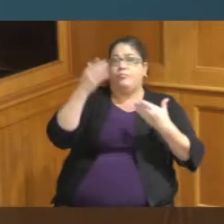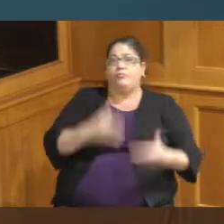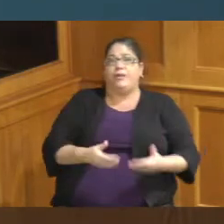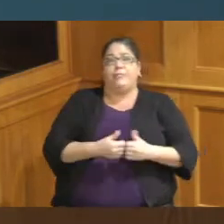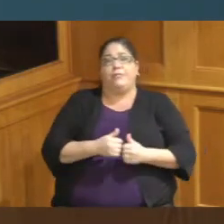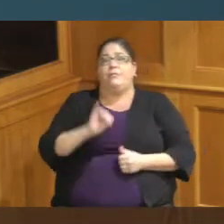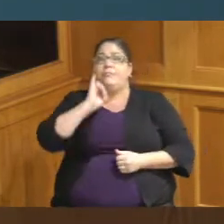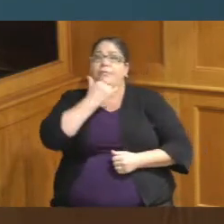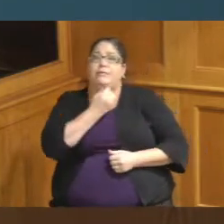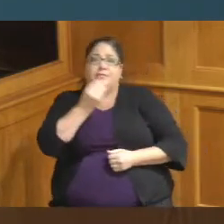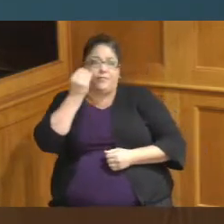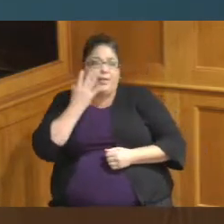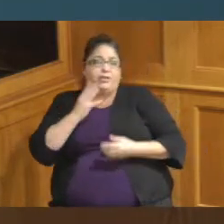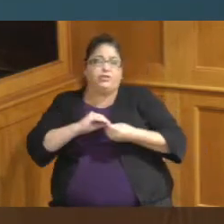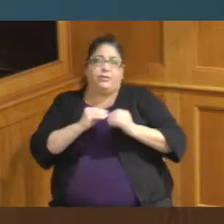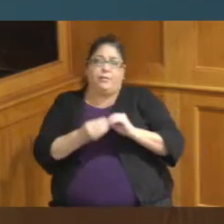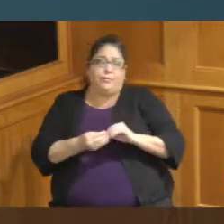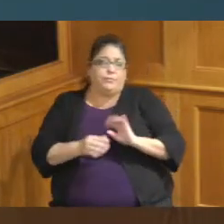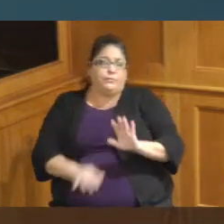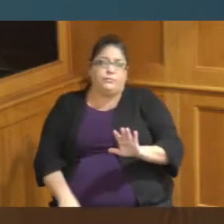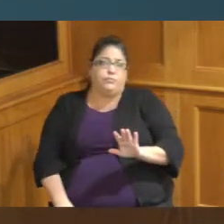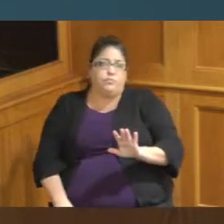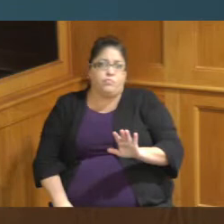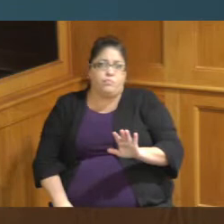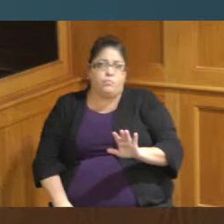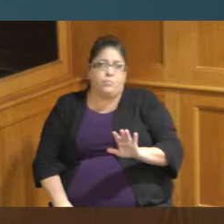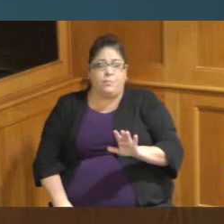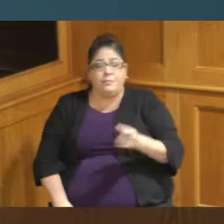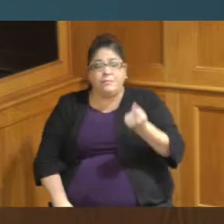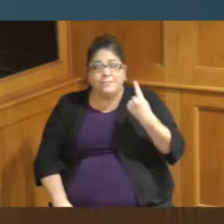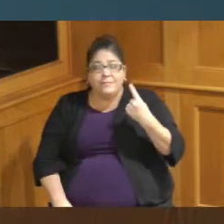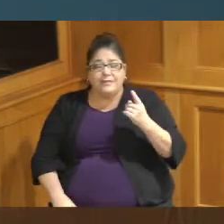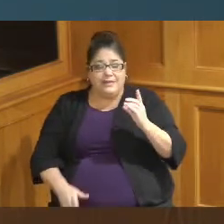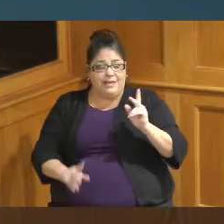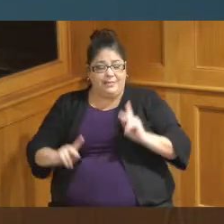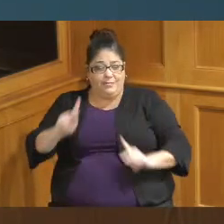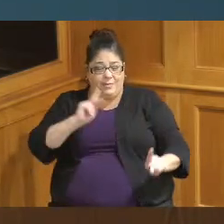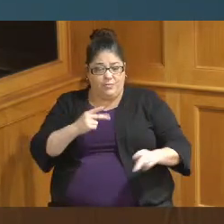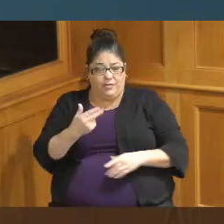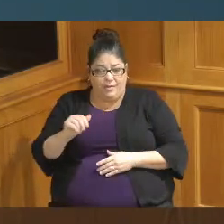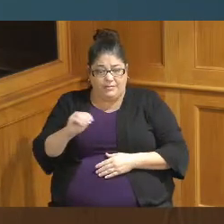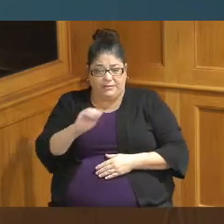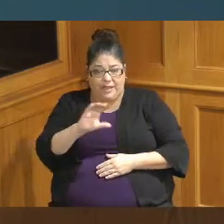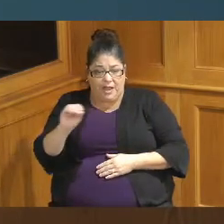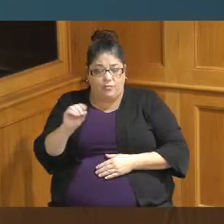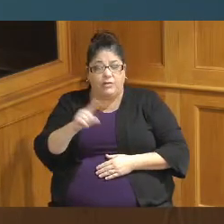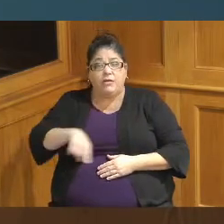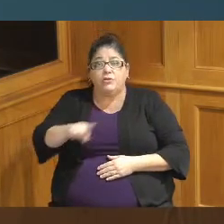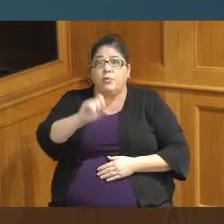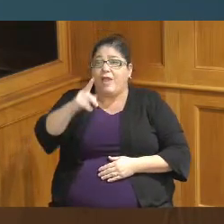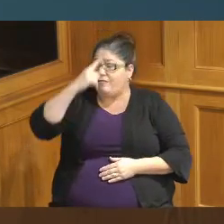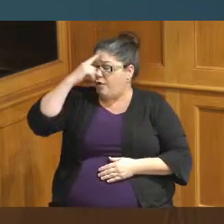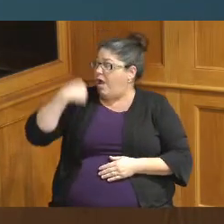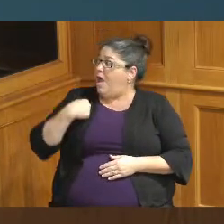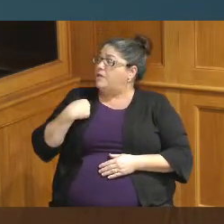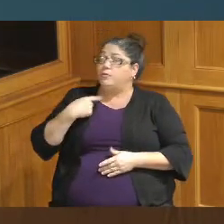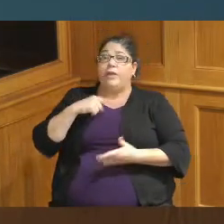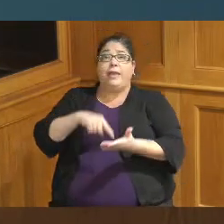information these citizens out here you know it's okay for us we getting a check every two weeks we